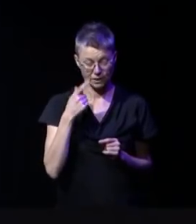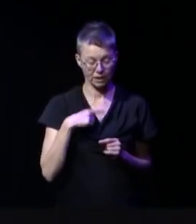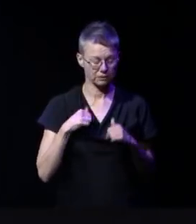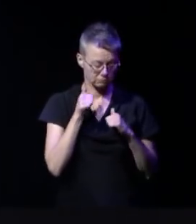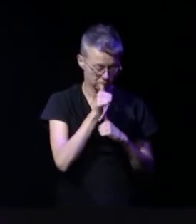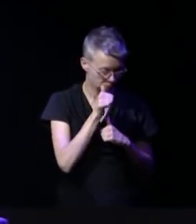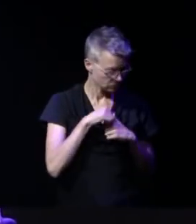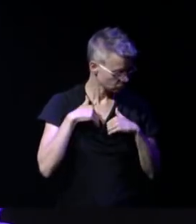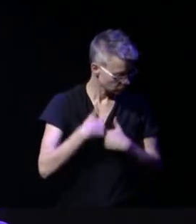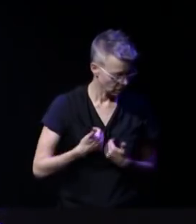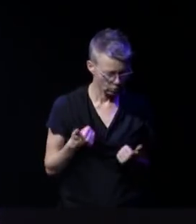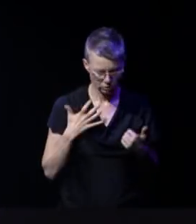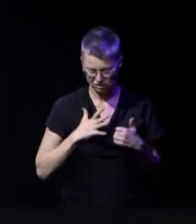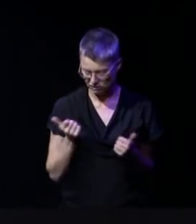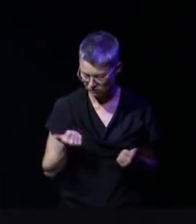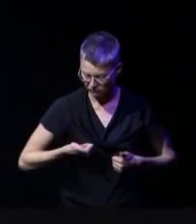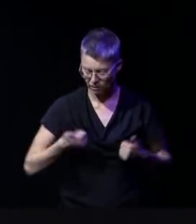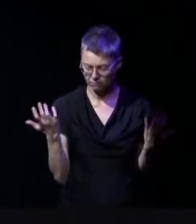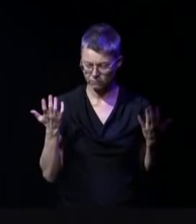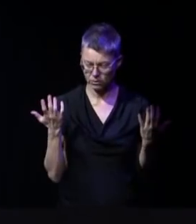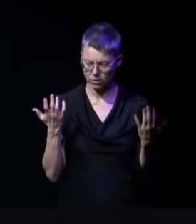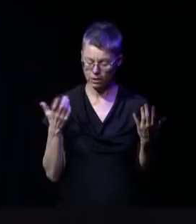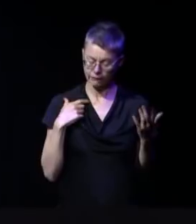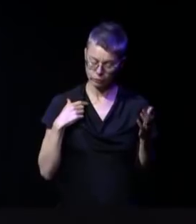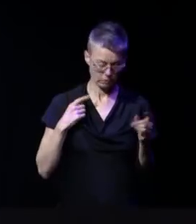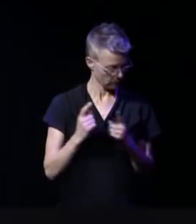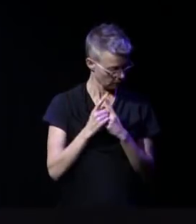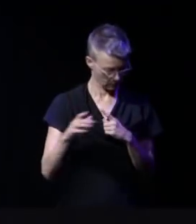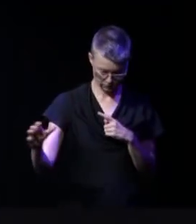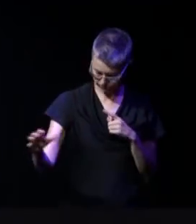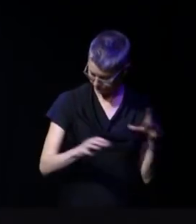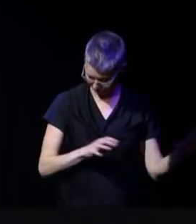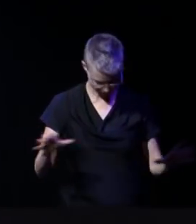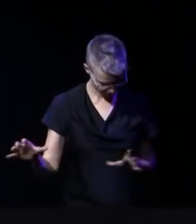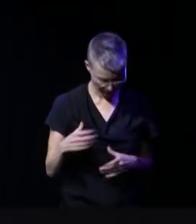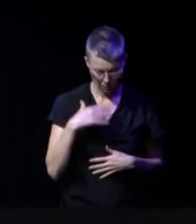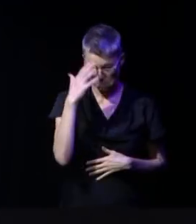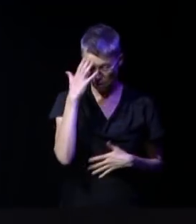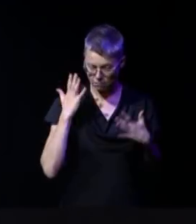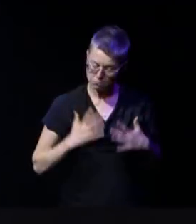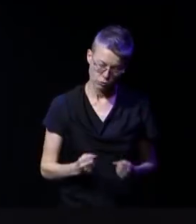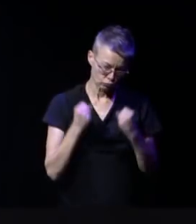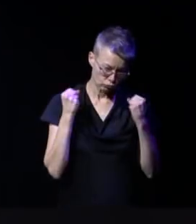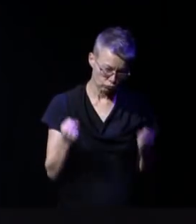and despair, what to surround myself with to keep my mind and body strong, resilient, calm.